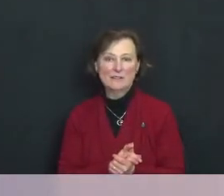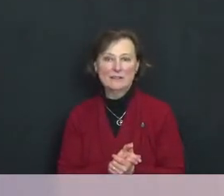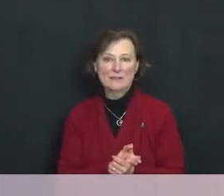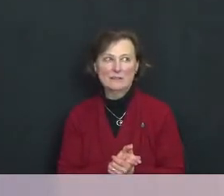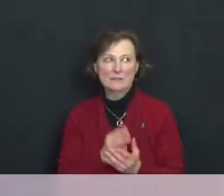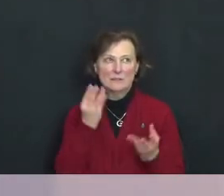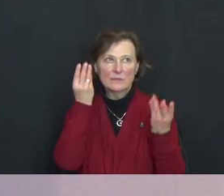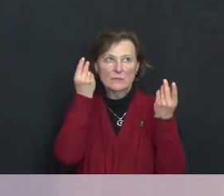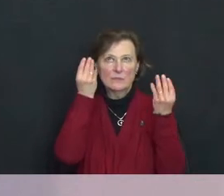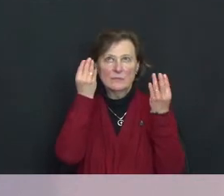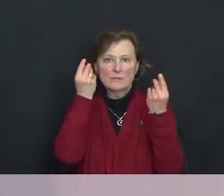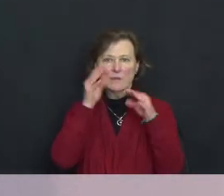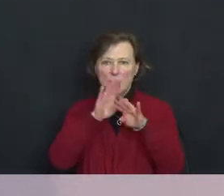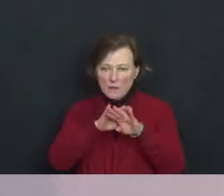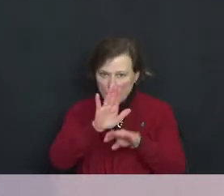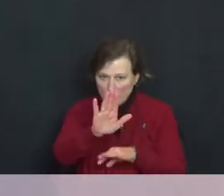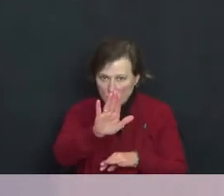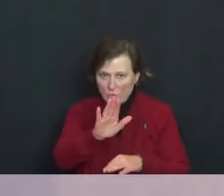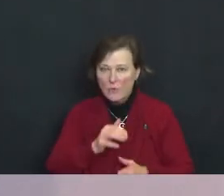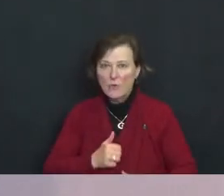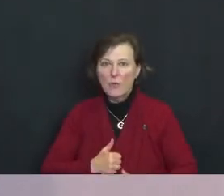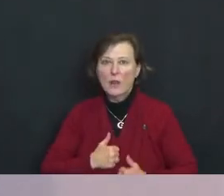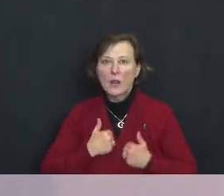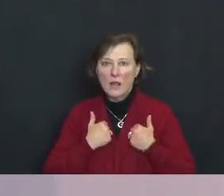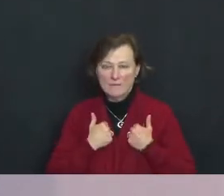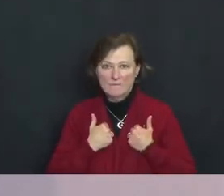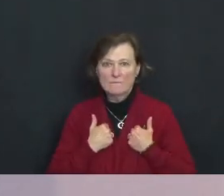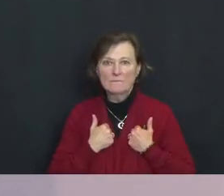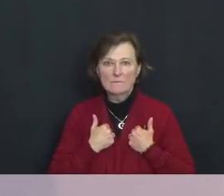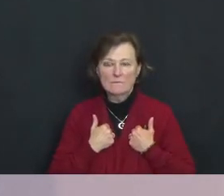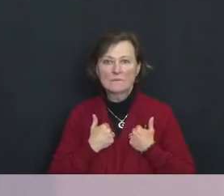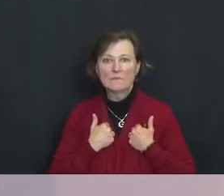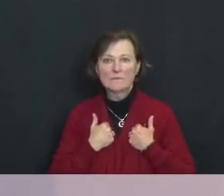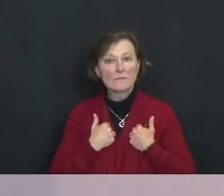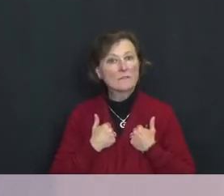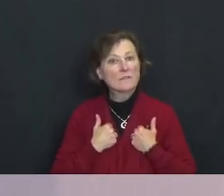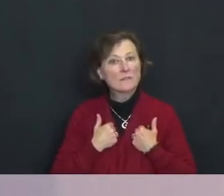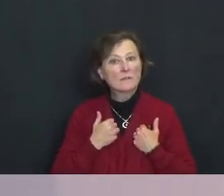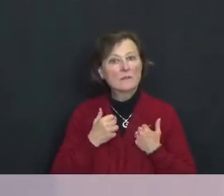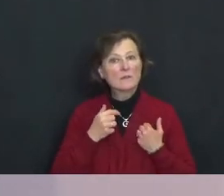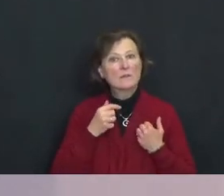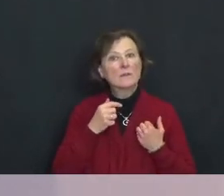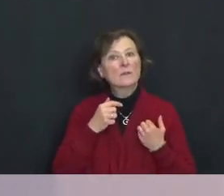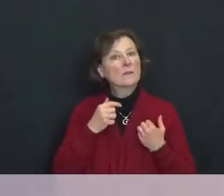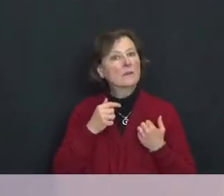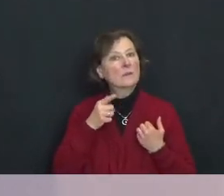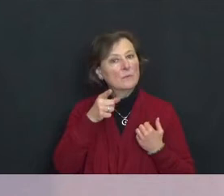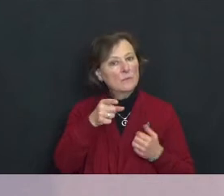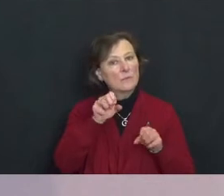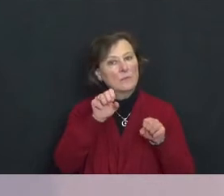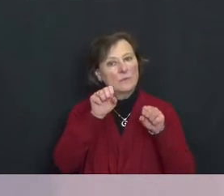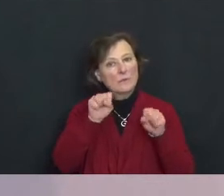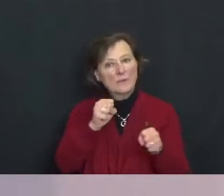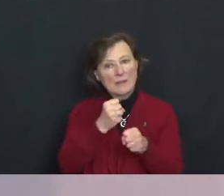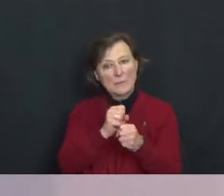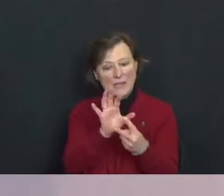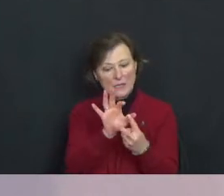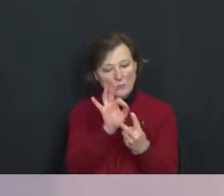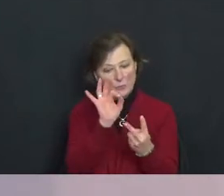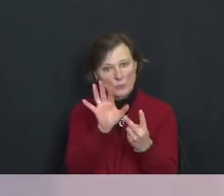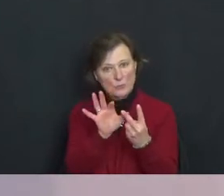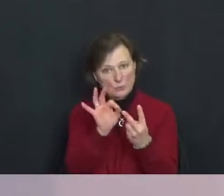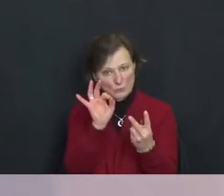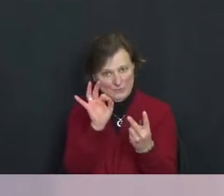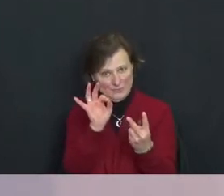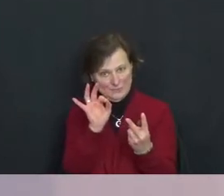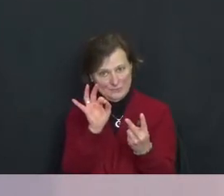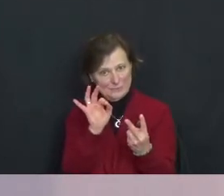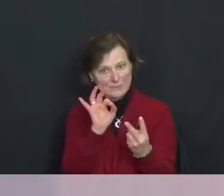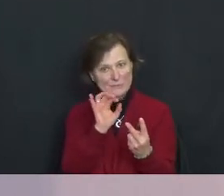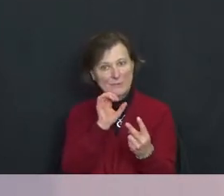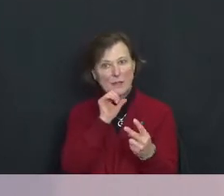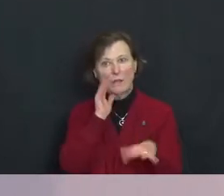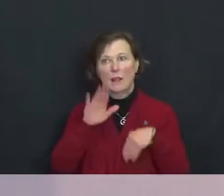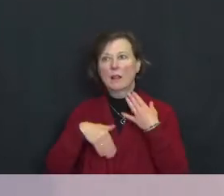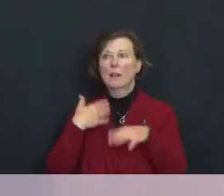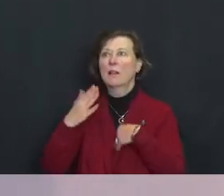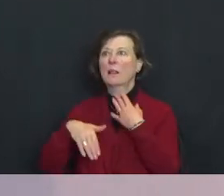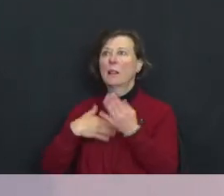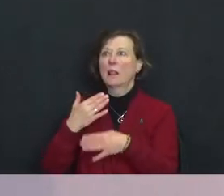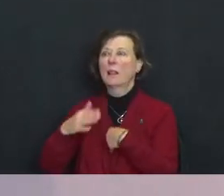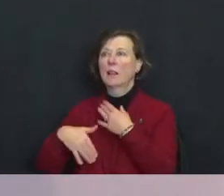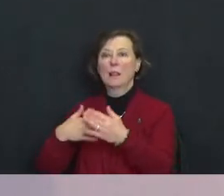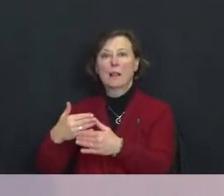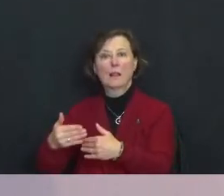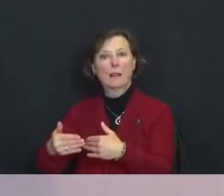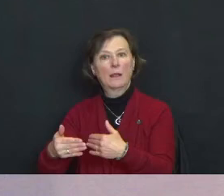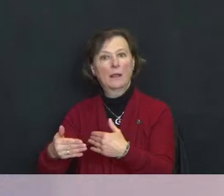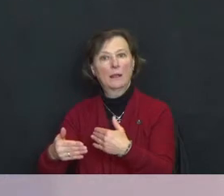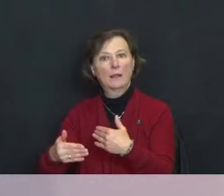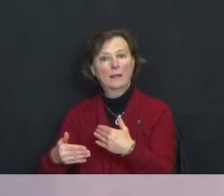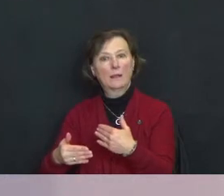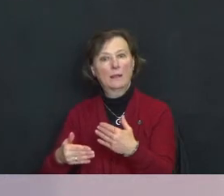Reflect on your life so that you make choices and are not simply swept along by dangerous